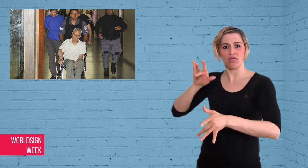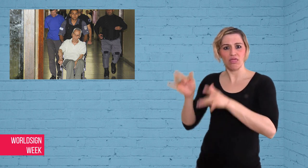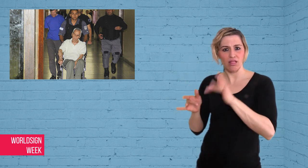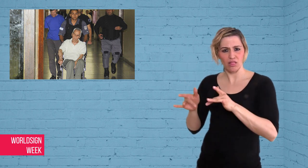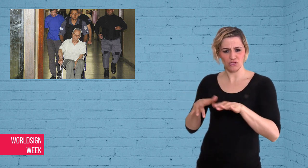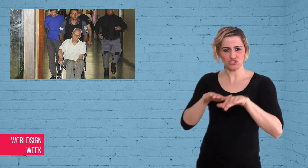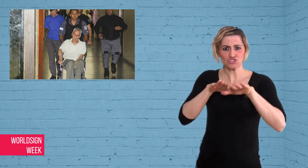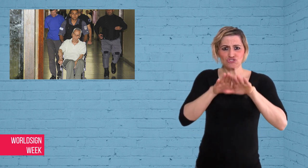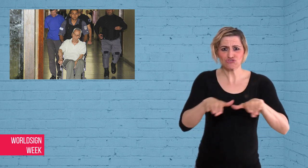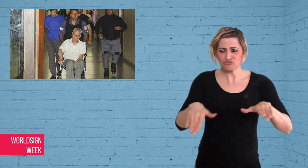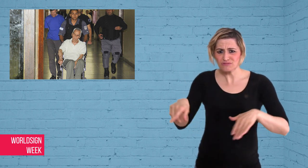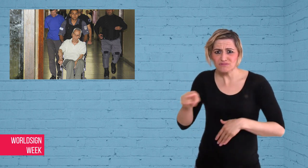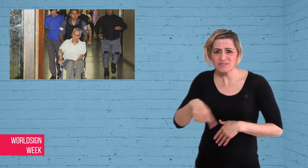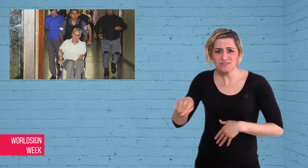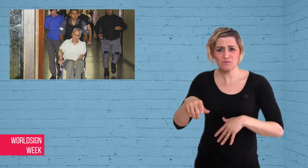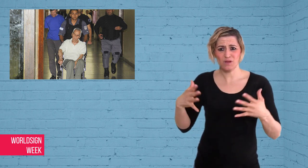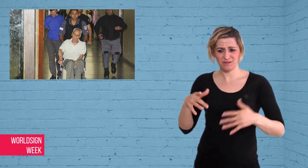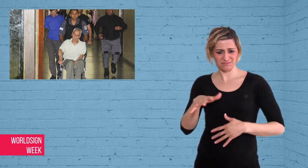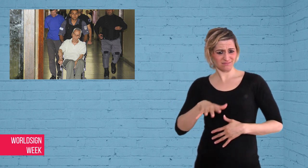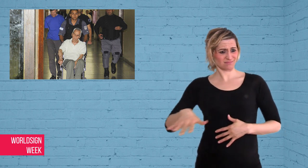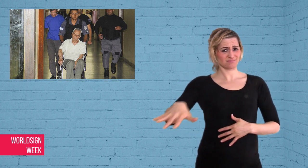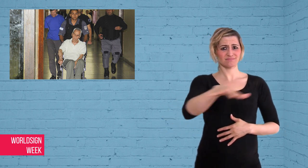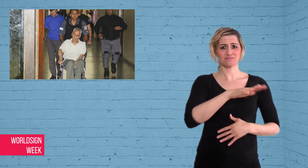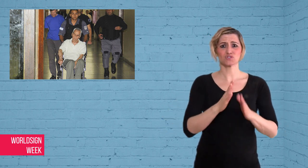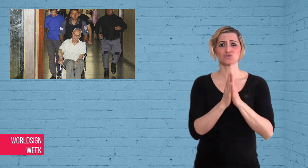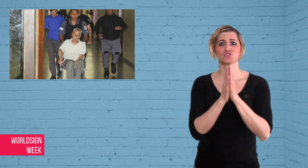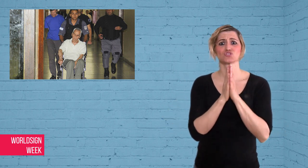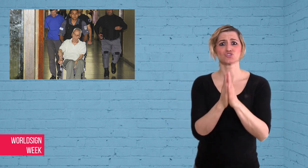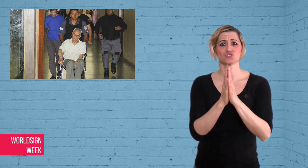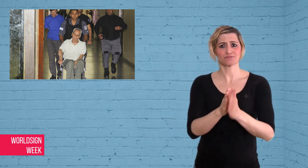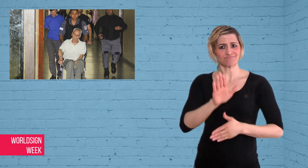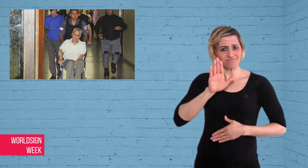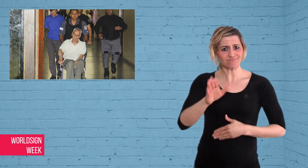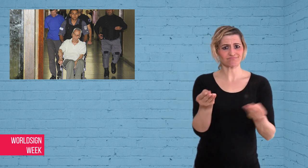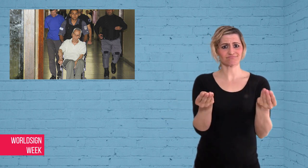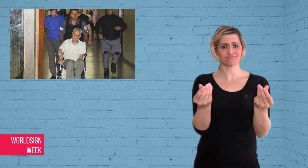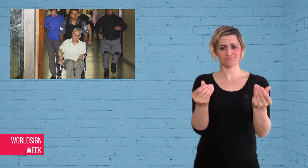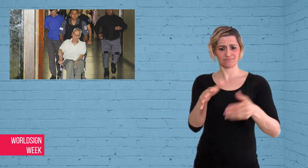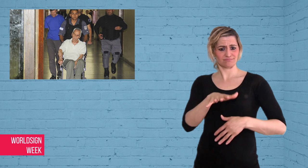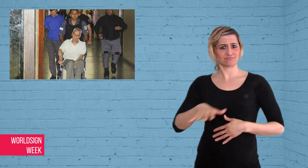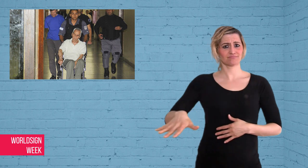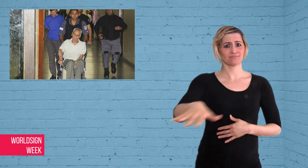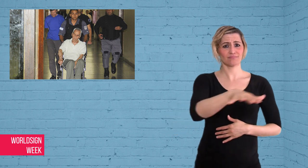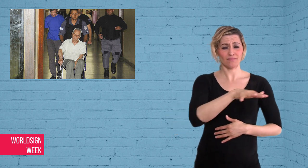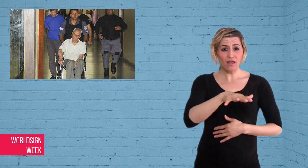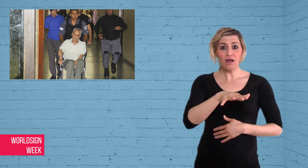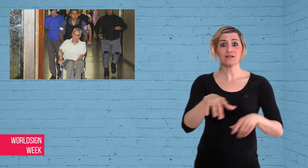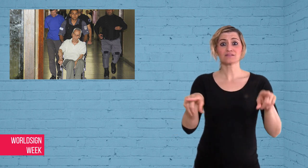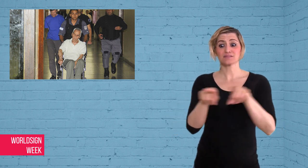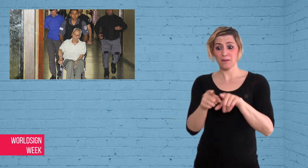the arrest of the nun, 24 more